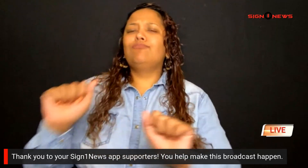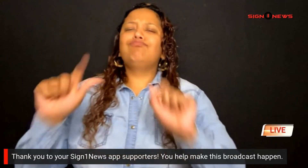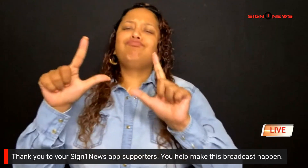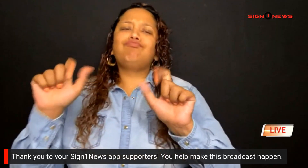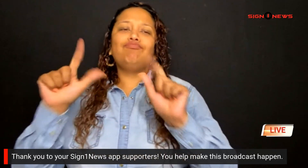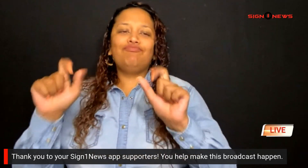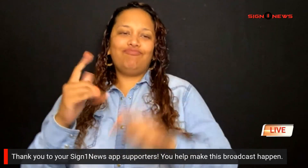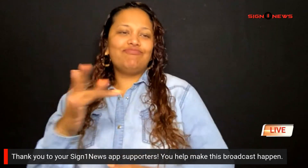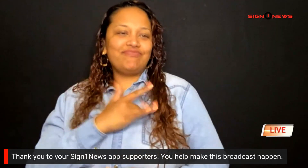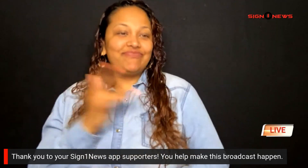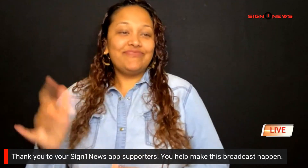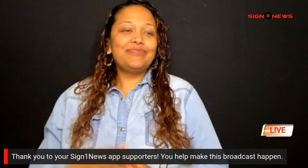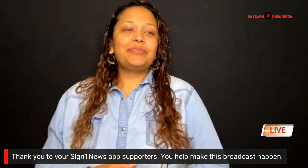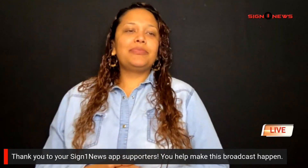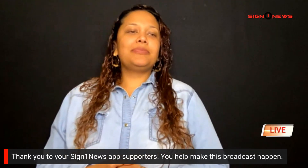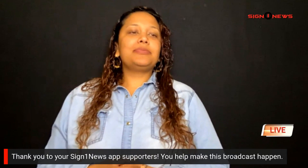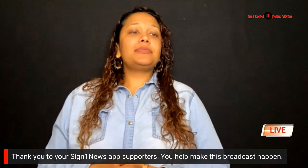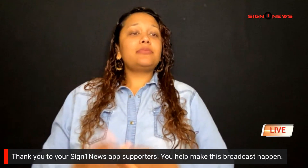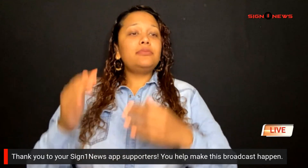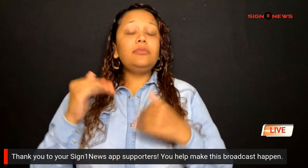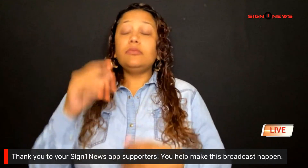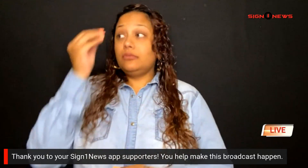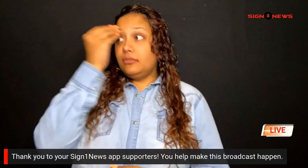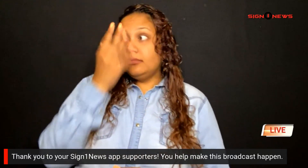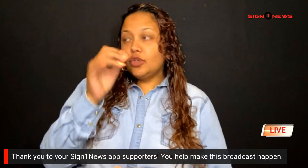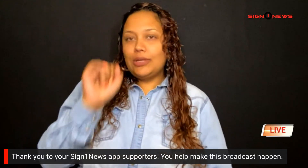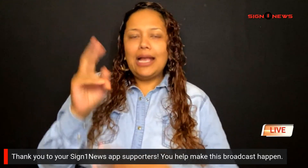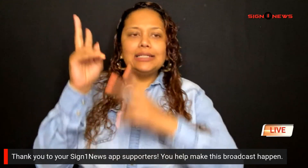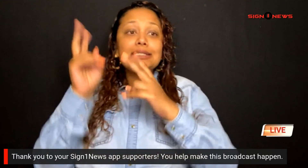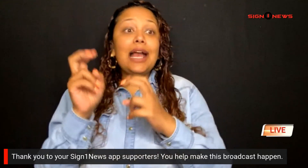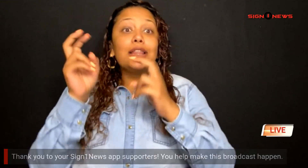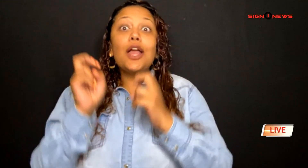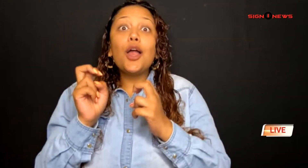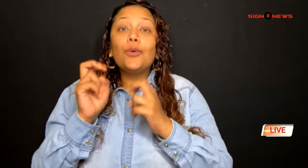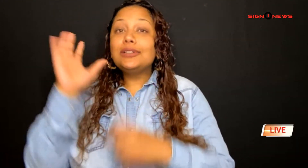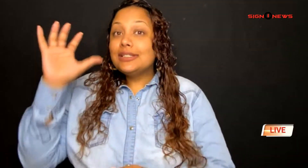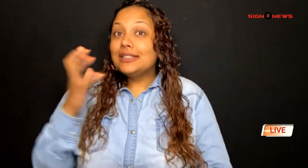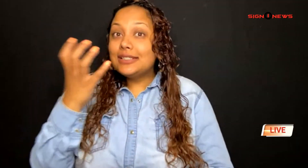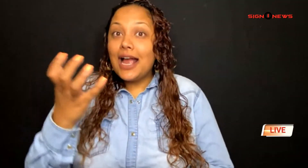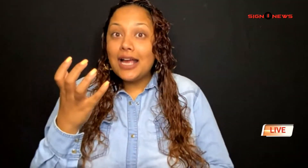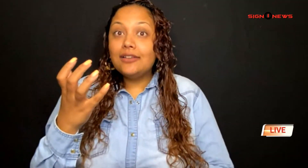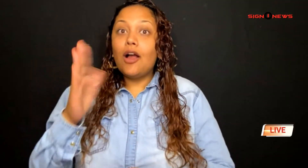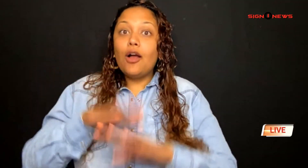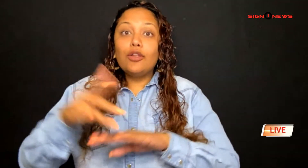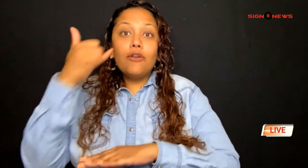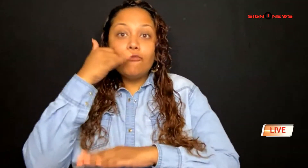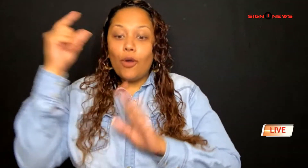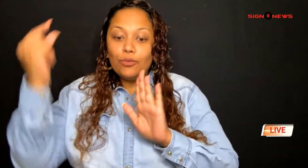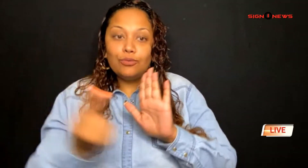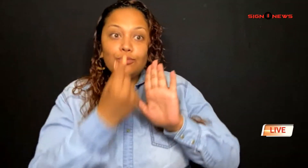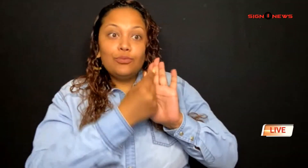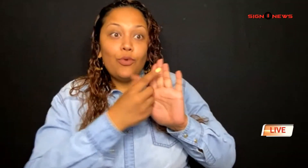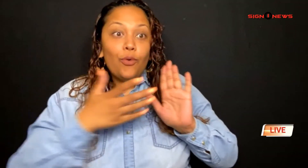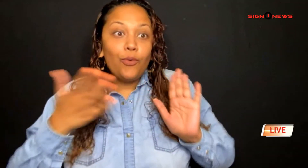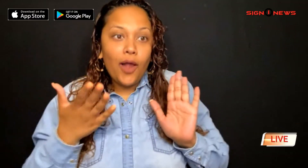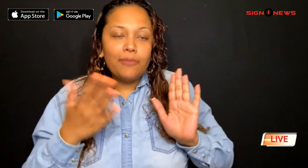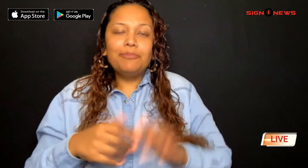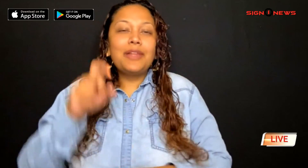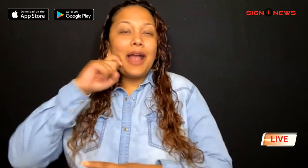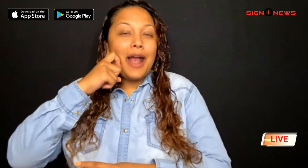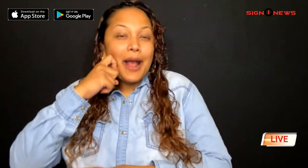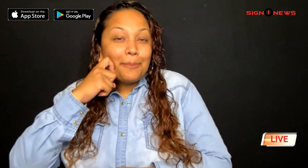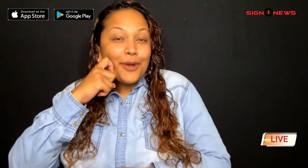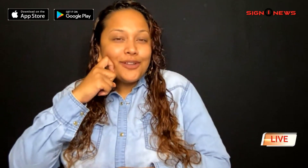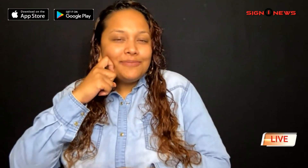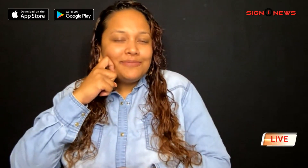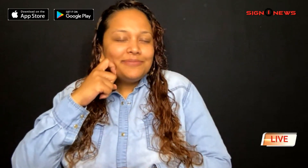happen you can download the Sign1News app by heading to the app store or the Google